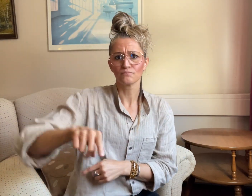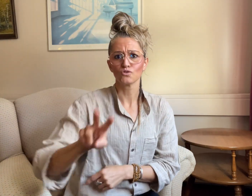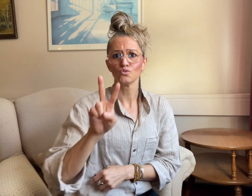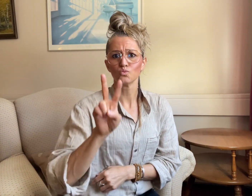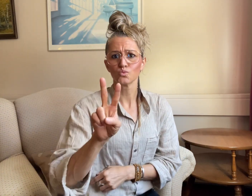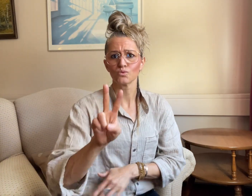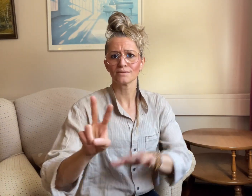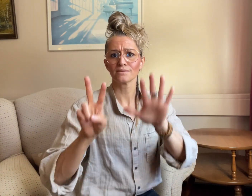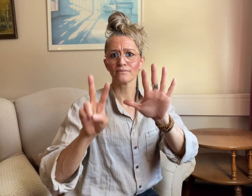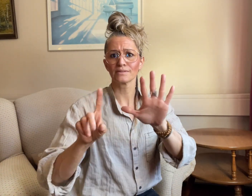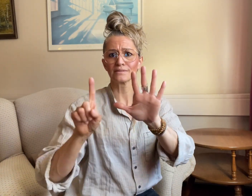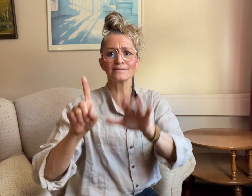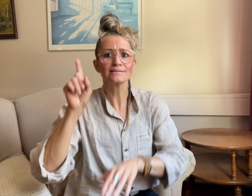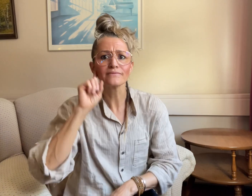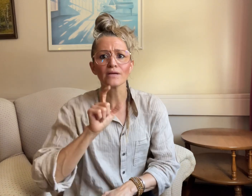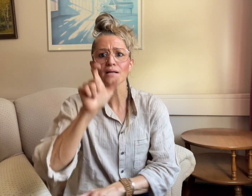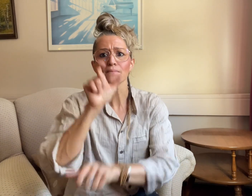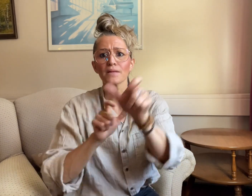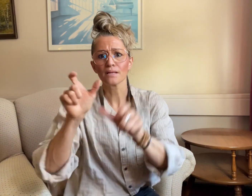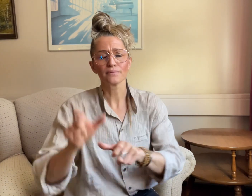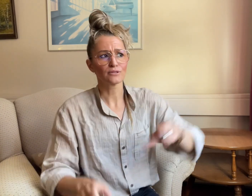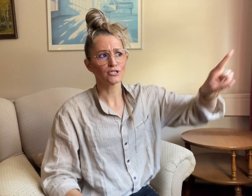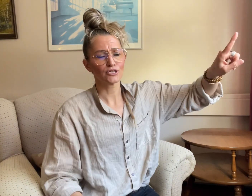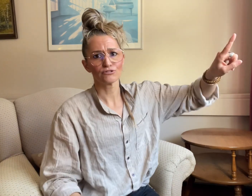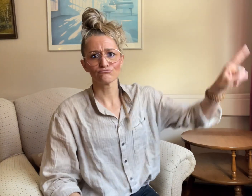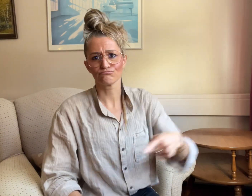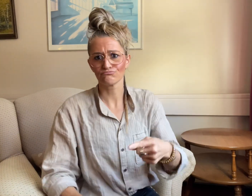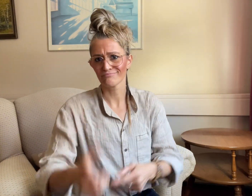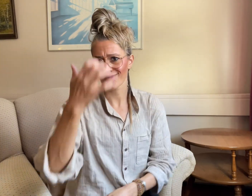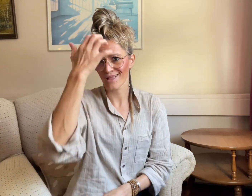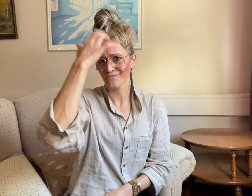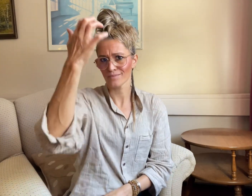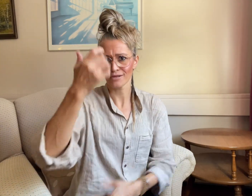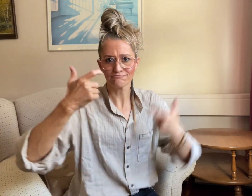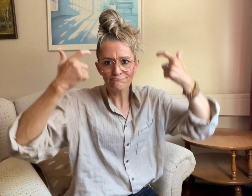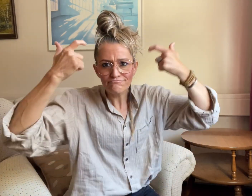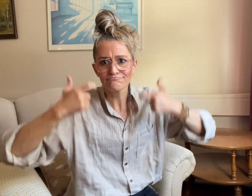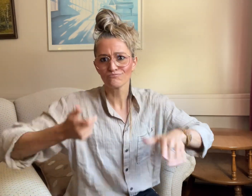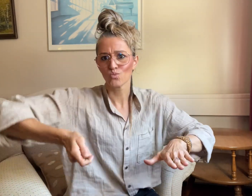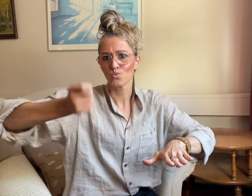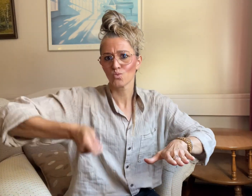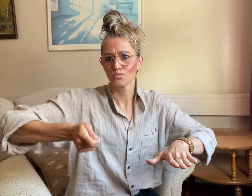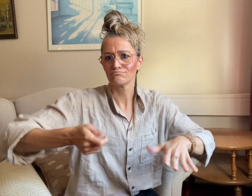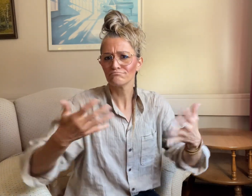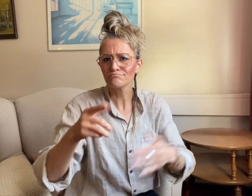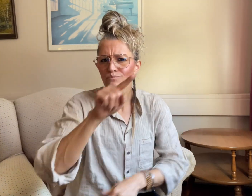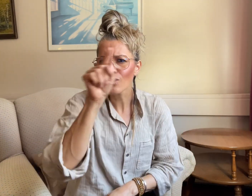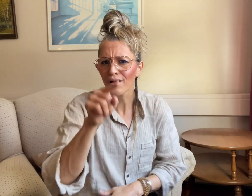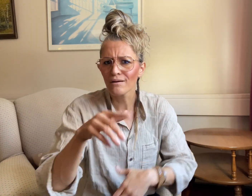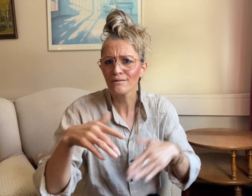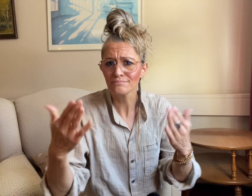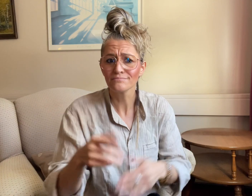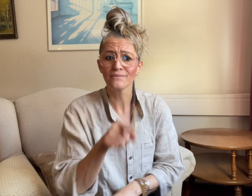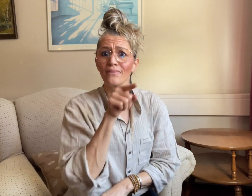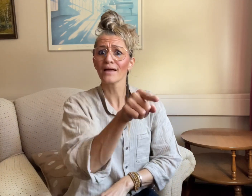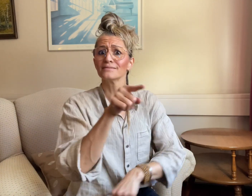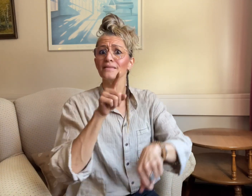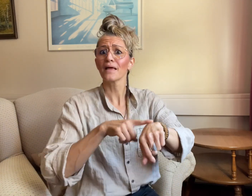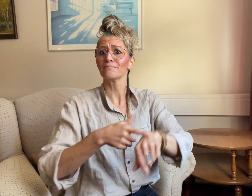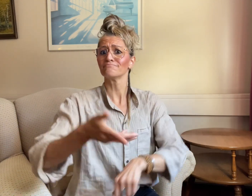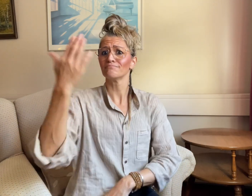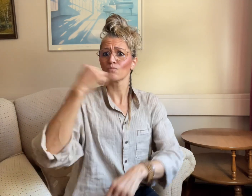to court for not providing sign language interpretation